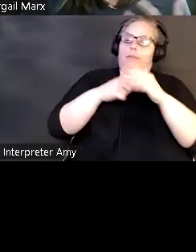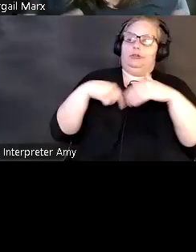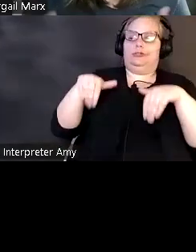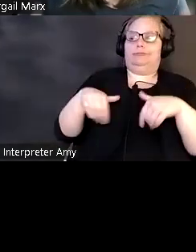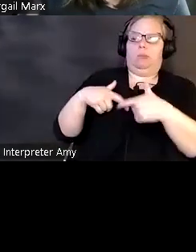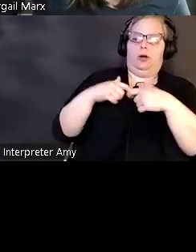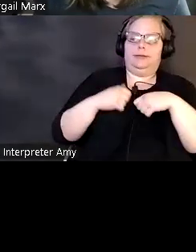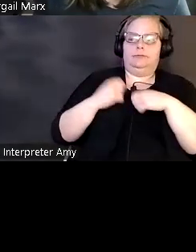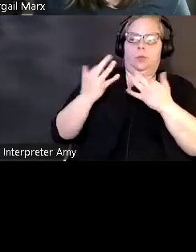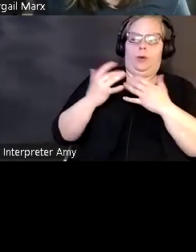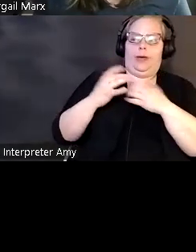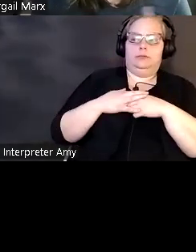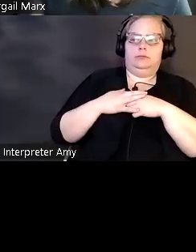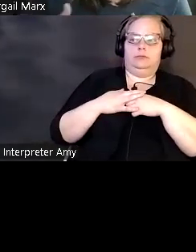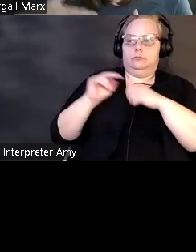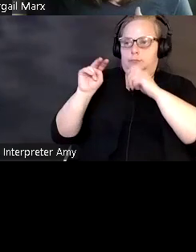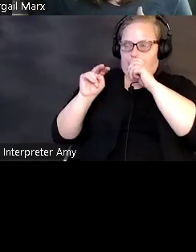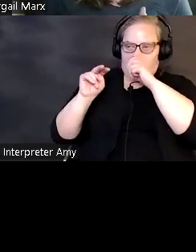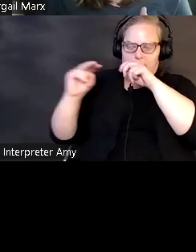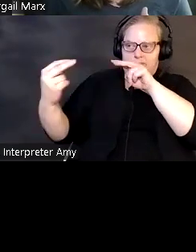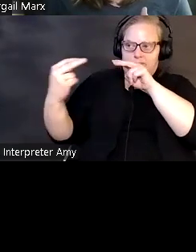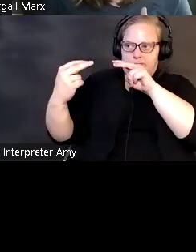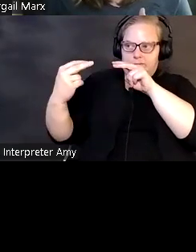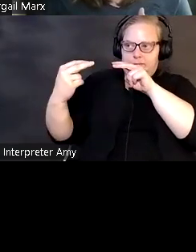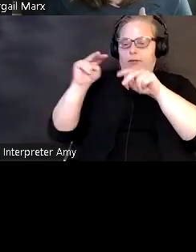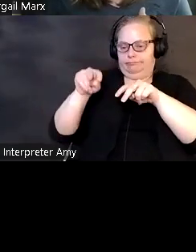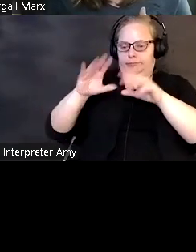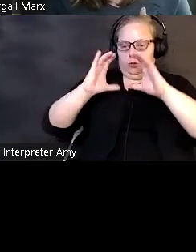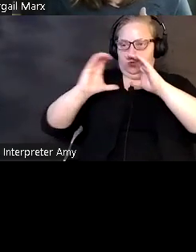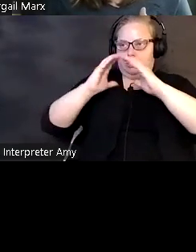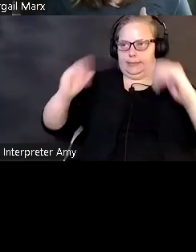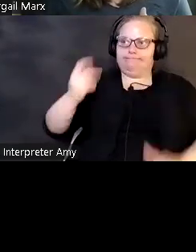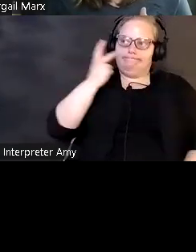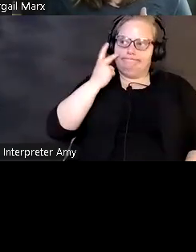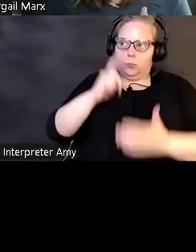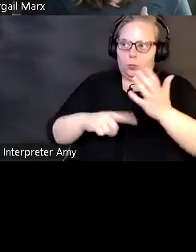cyst tomorrow to see what they might say. And towards the top of the spectrum are the